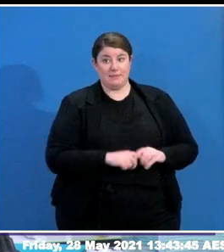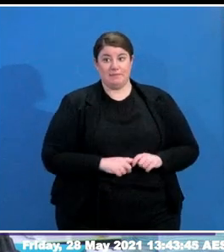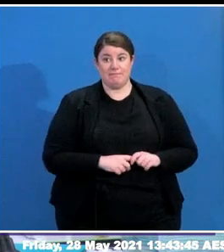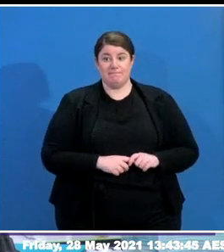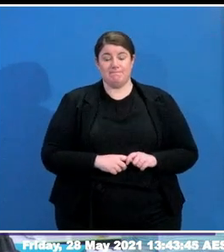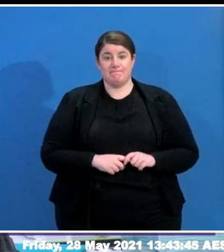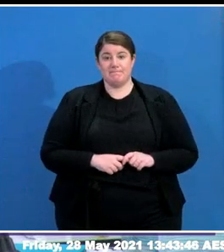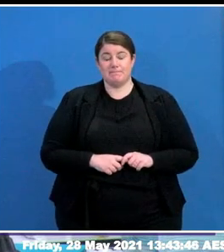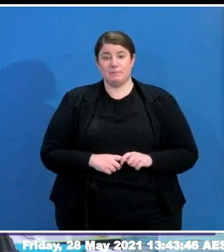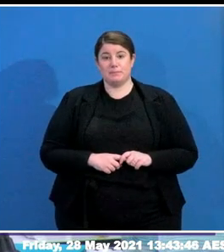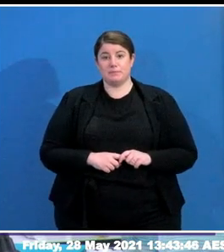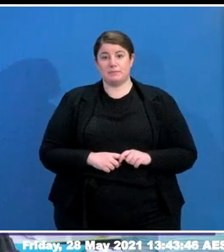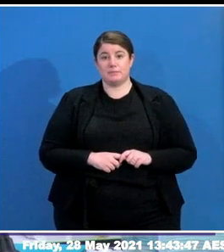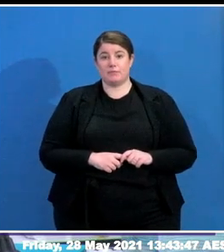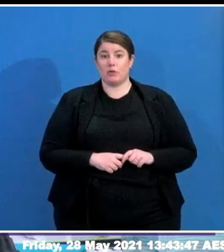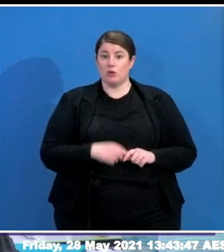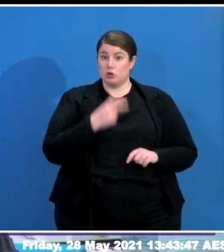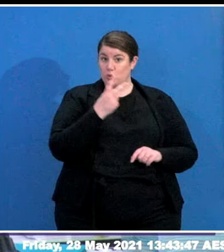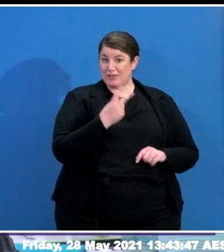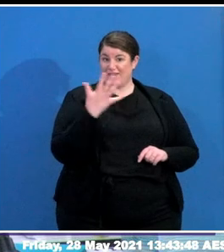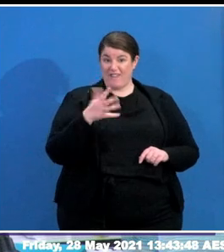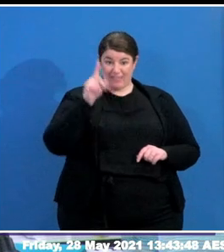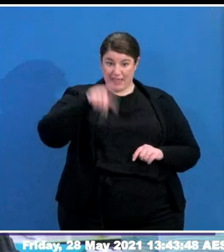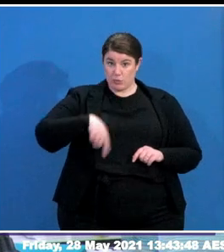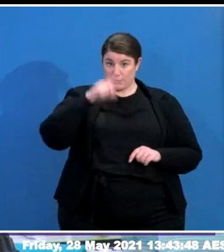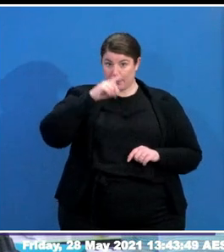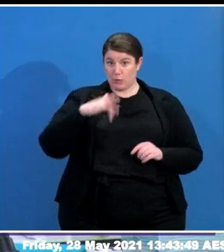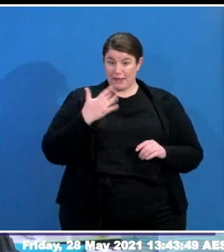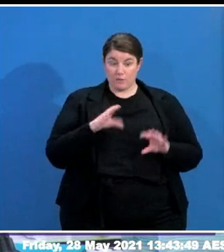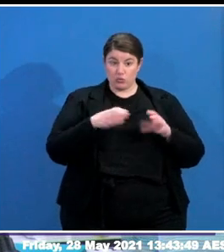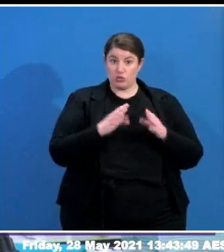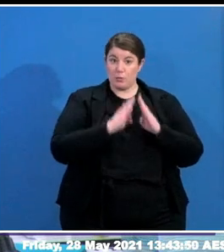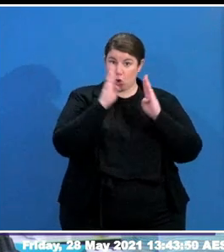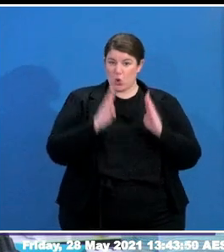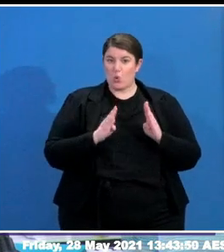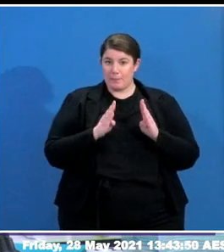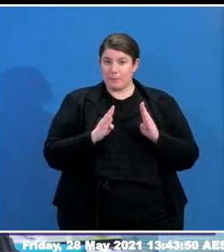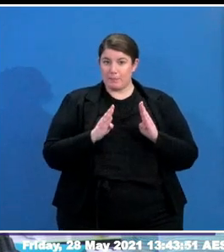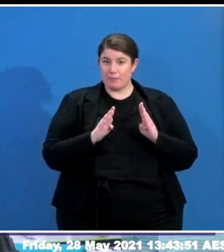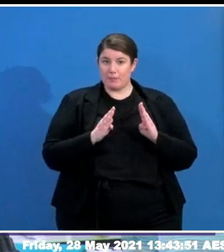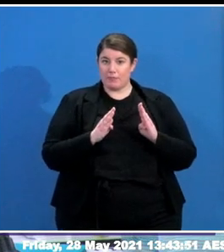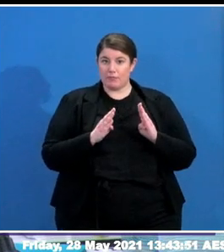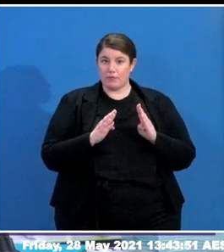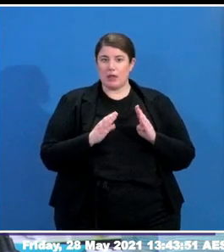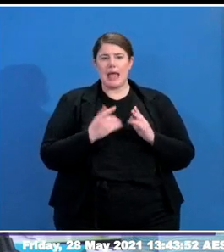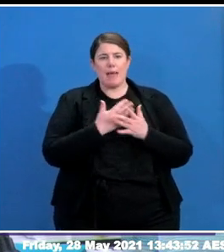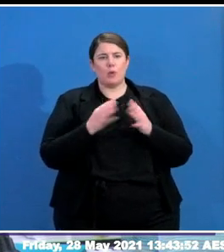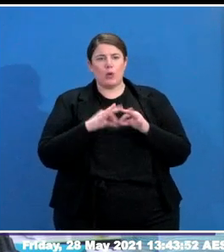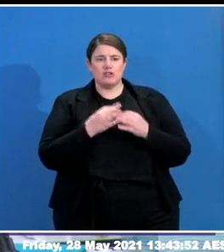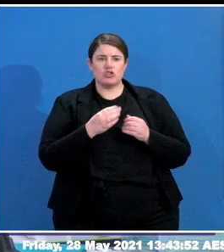How many of the 25,000 have their services provided by a profit-making entity?